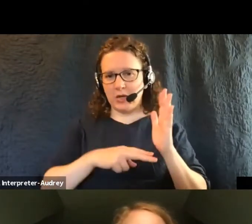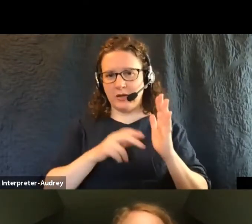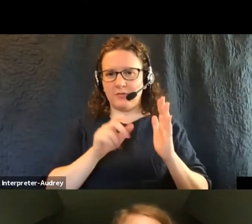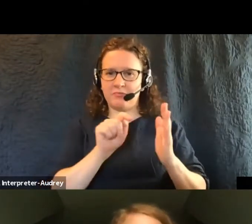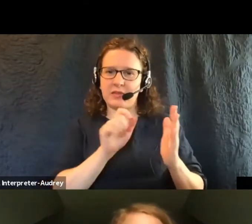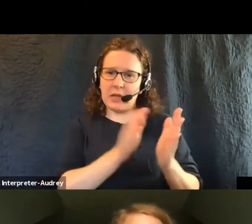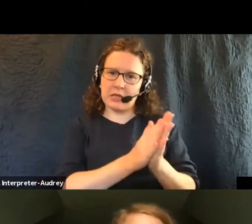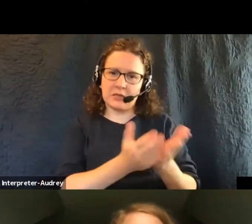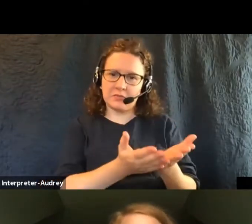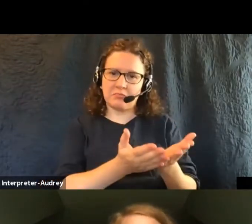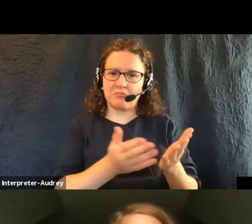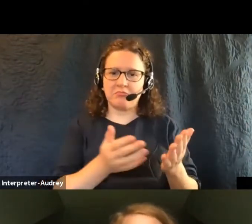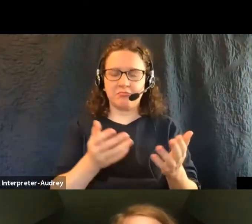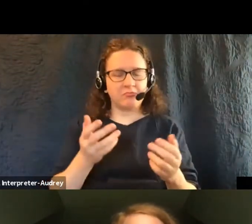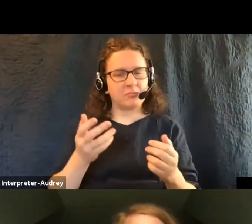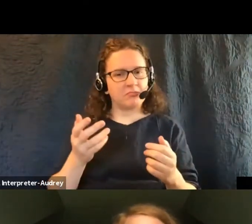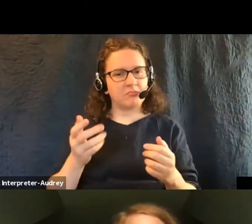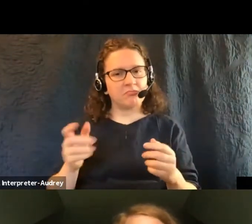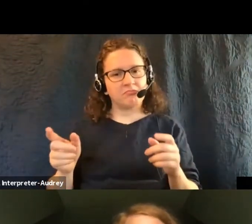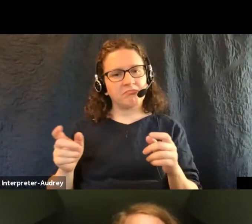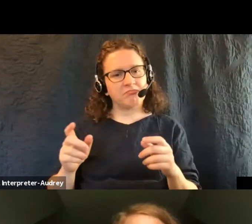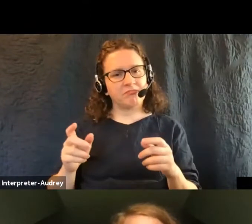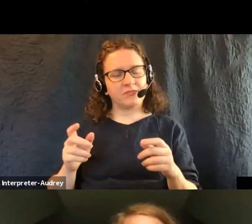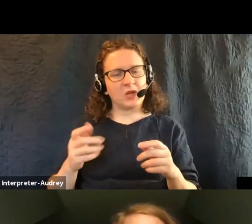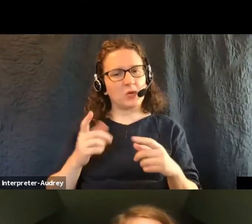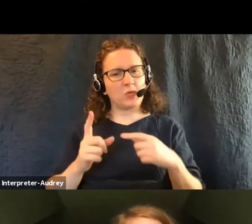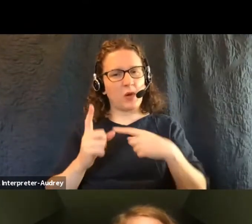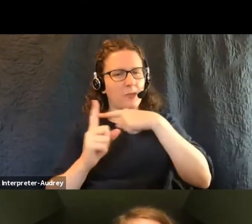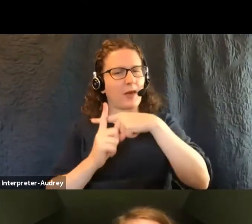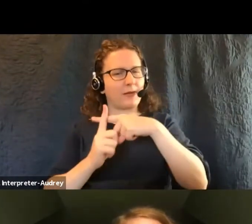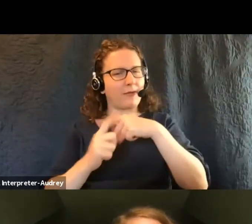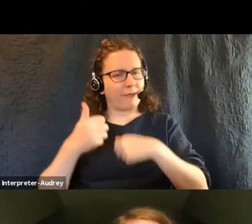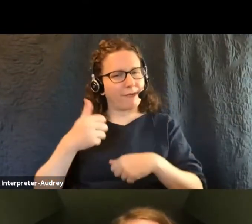So, that's one good thing about it. That makes sense.